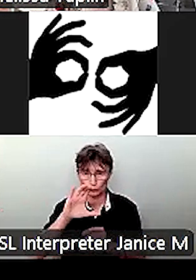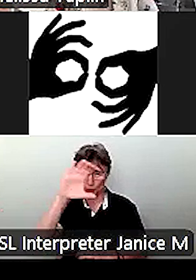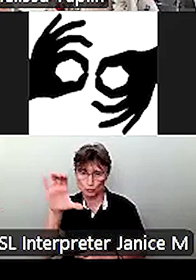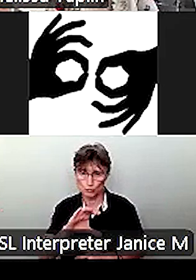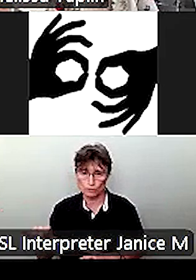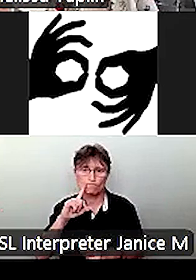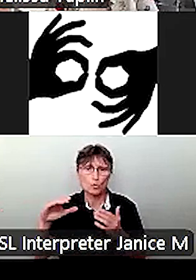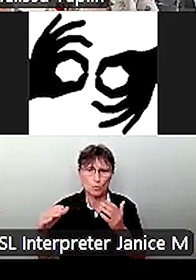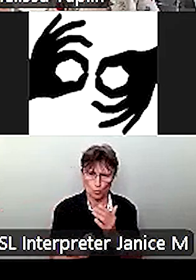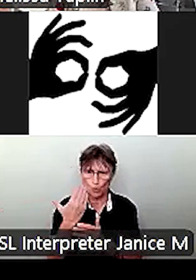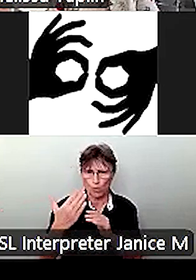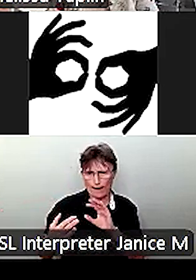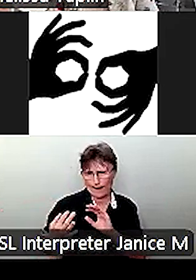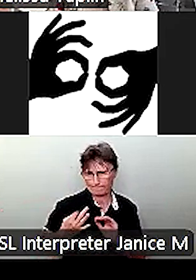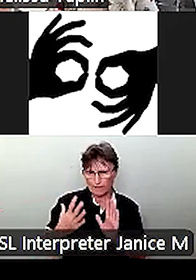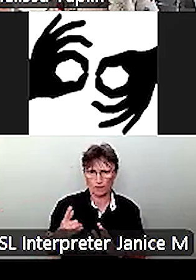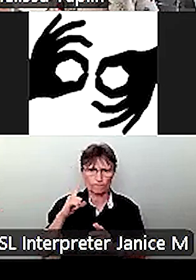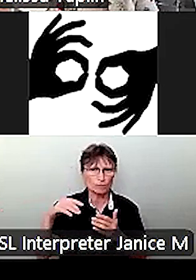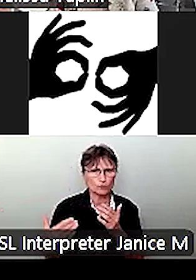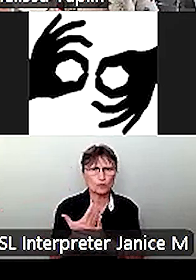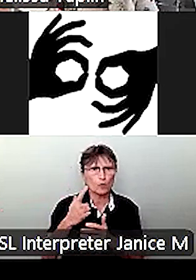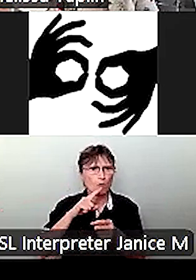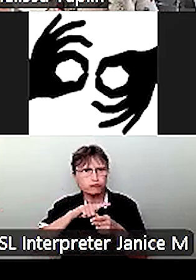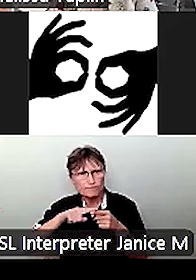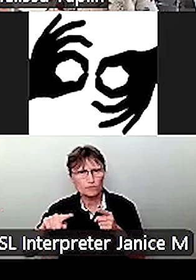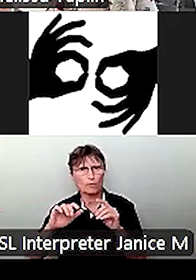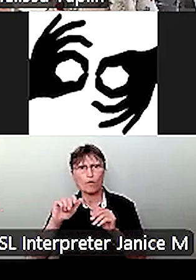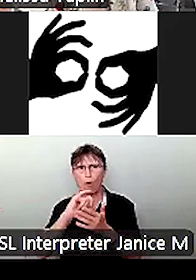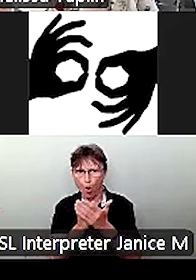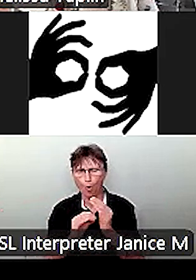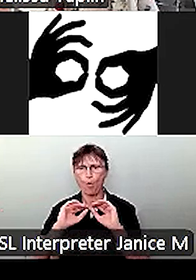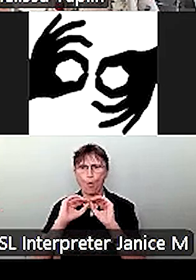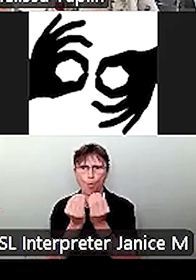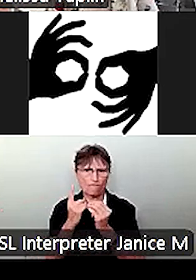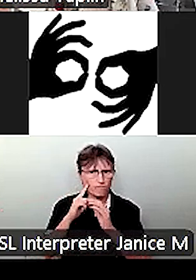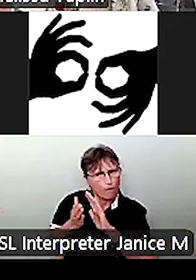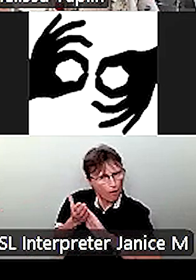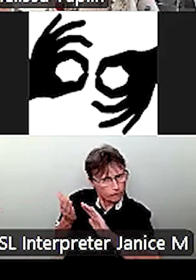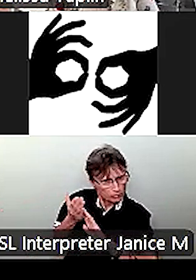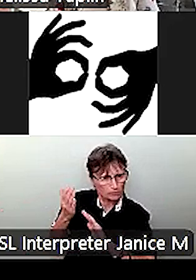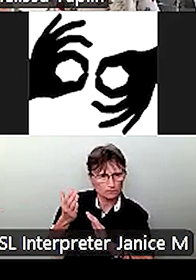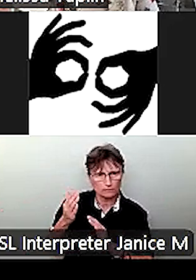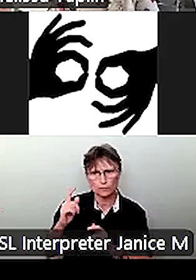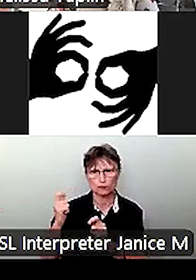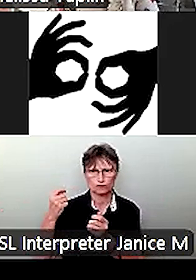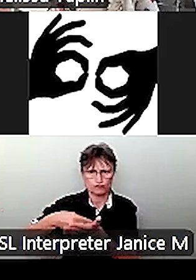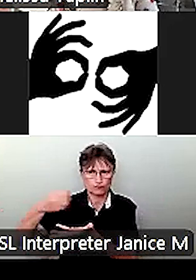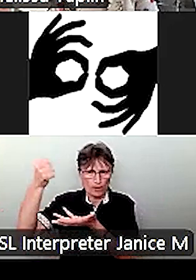to the Professional Arts Organizations Operating Grant Program. My name is Melissa Tuplin,